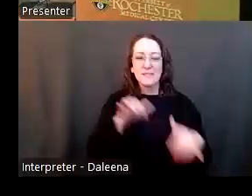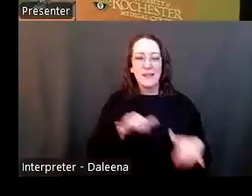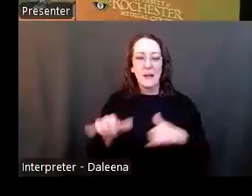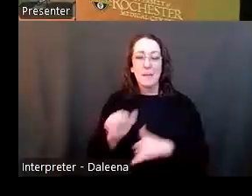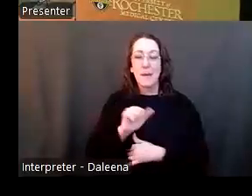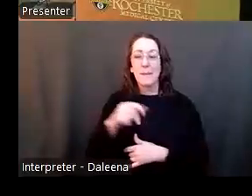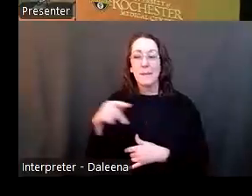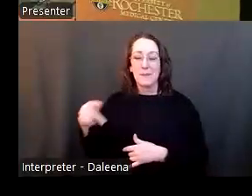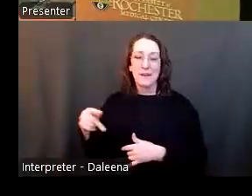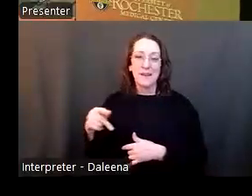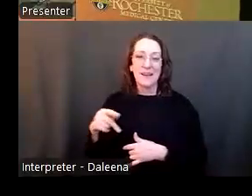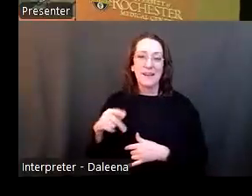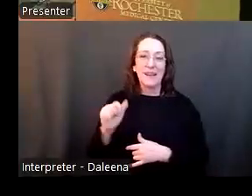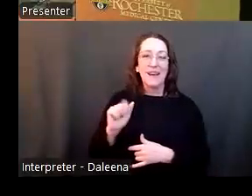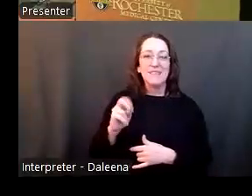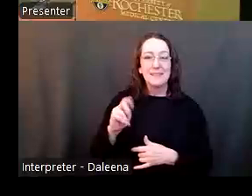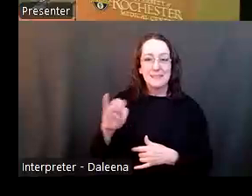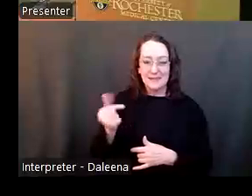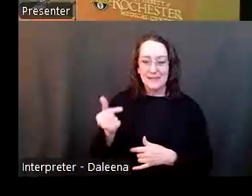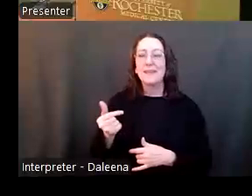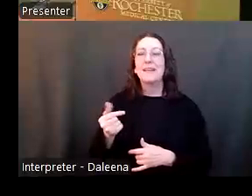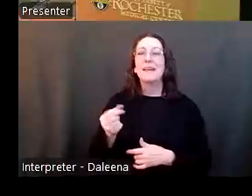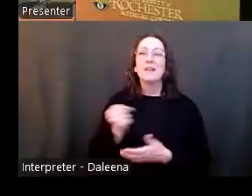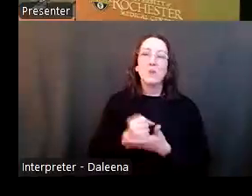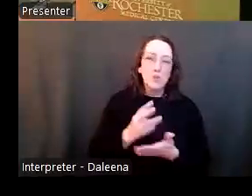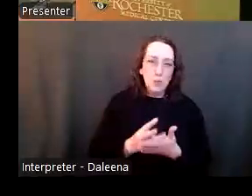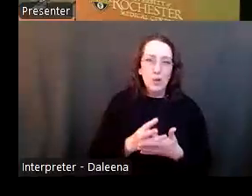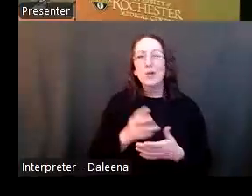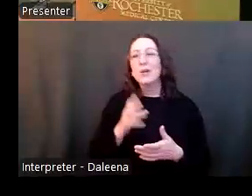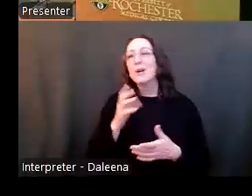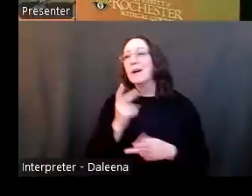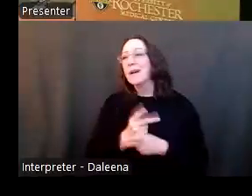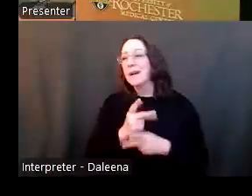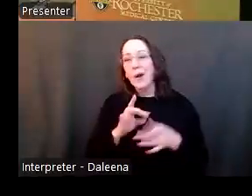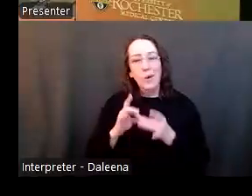attendings um social workers care coordinators that we're working with on a day-to-day basis